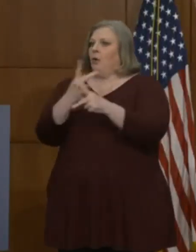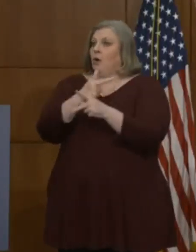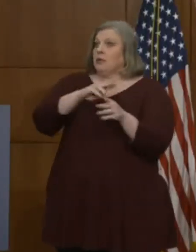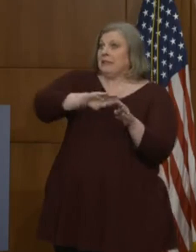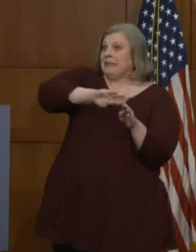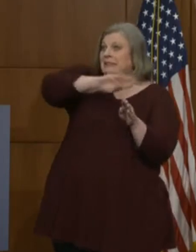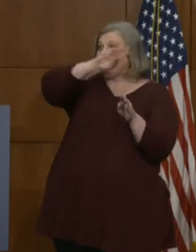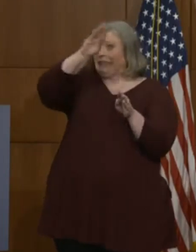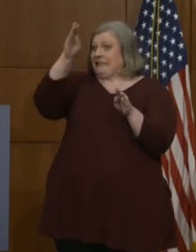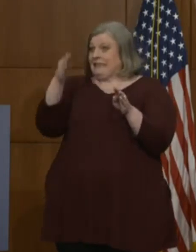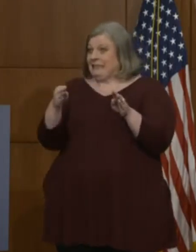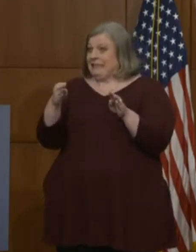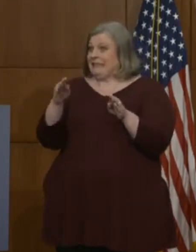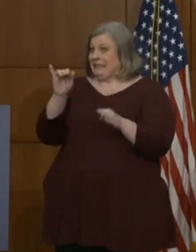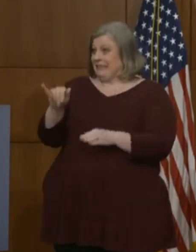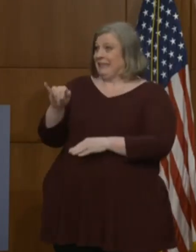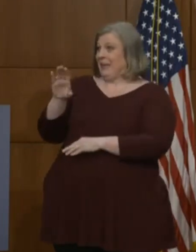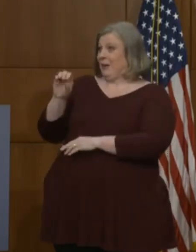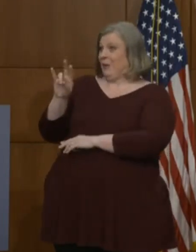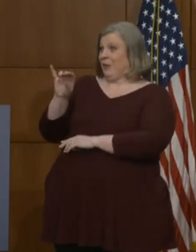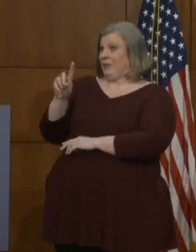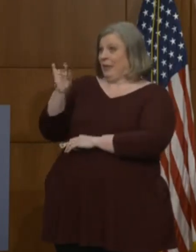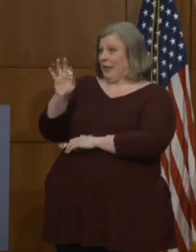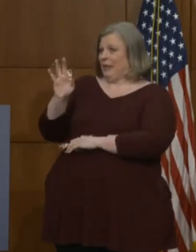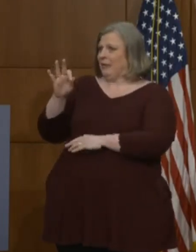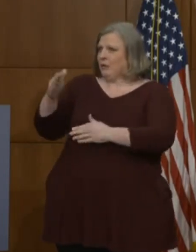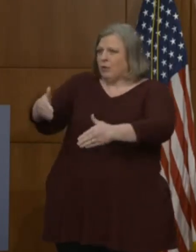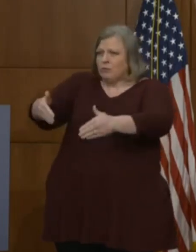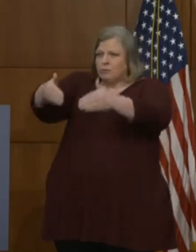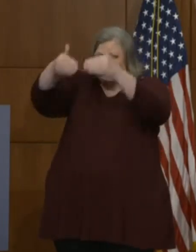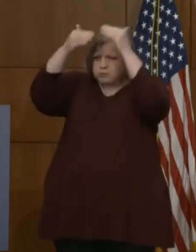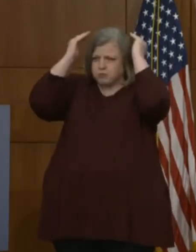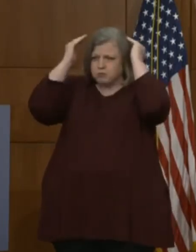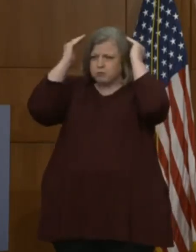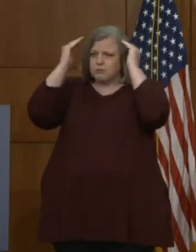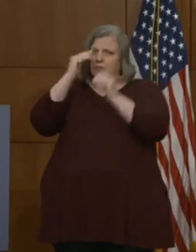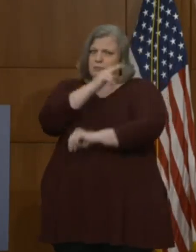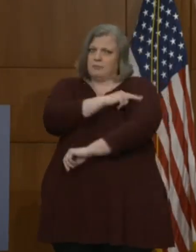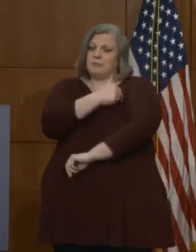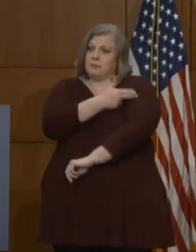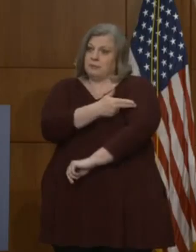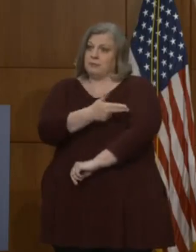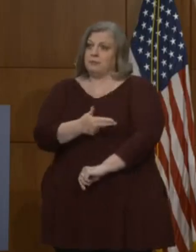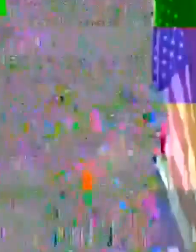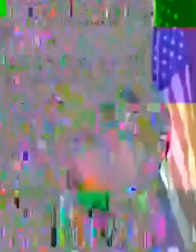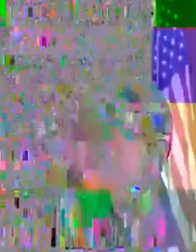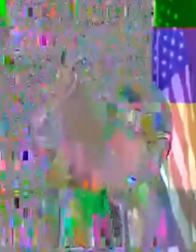GO BACK TO THE WAY THINGS WERE WE’LL SEE ANOTHER SPIKE IN WE’LL SEE ANOTHER SPIKE IN CASES THAT COULD OVERWHELM OUR CASES THAT COULD OVERWHELM OUR HOSPITALS. USE ALL THAT AS WELL